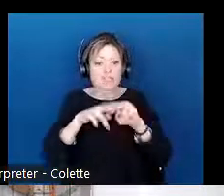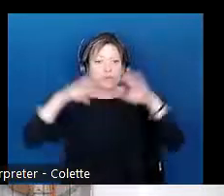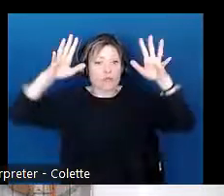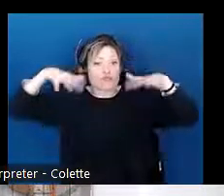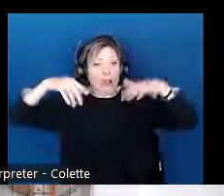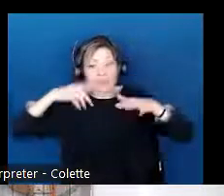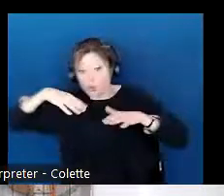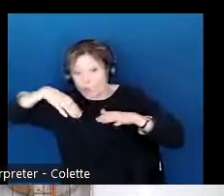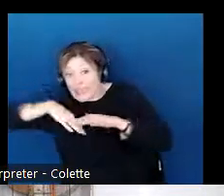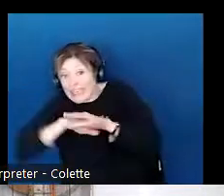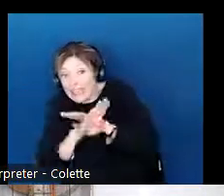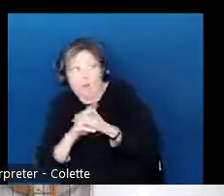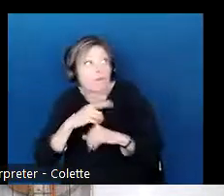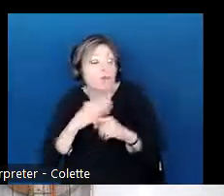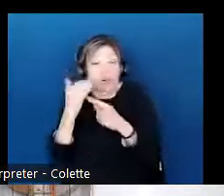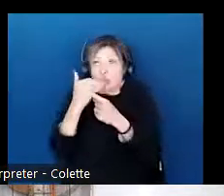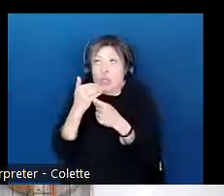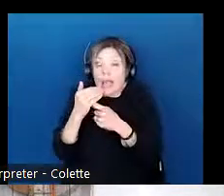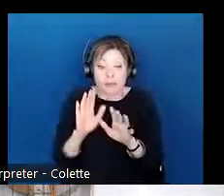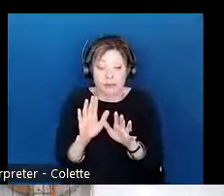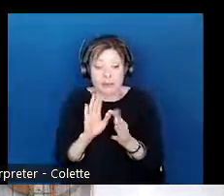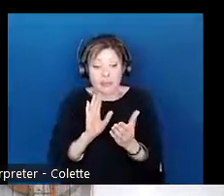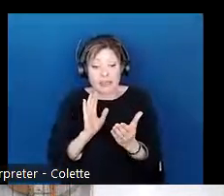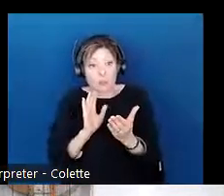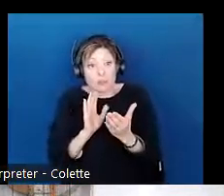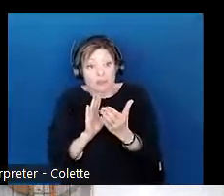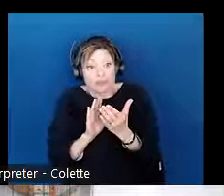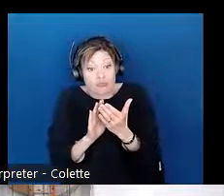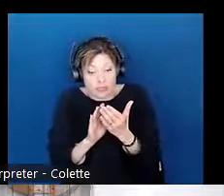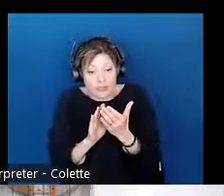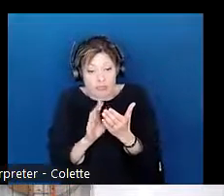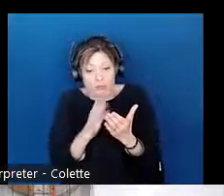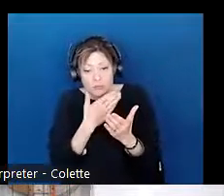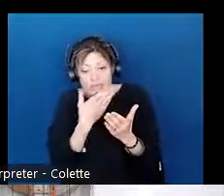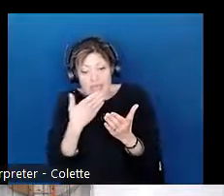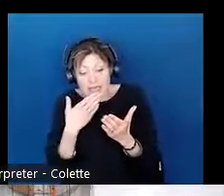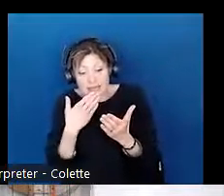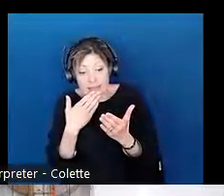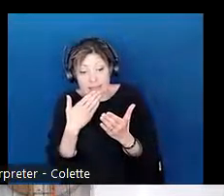but what's nice as we approach it has these little frames in the side which is quite nice